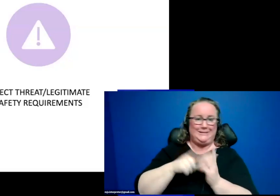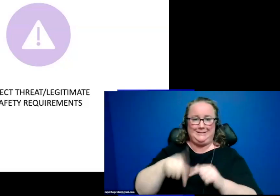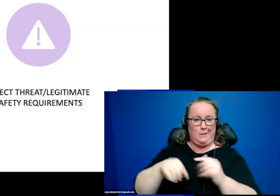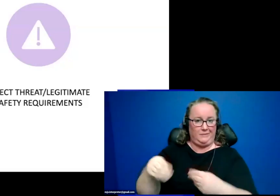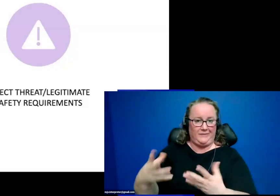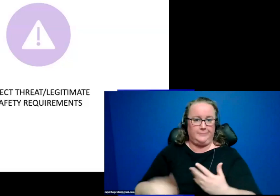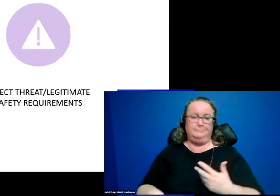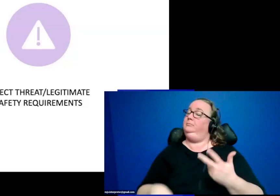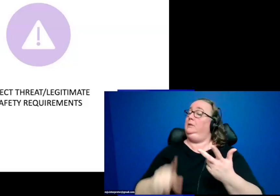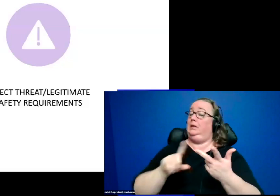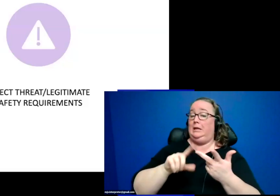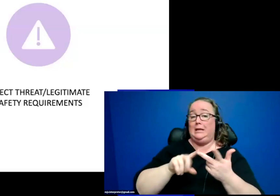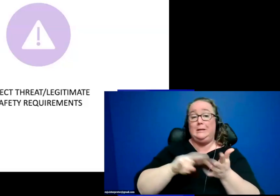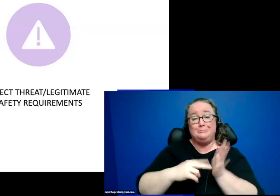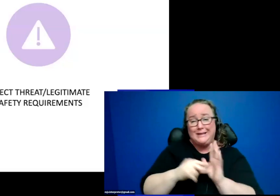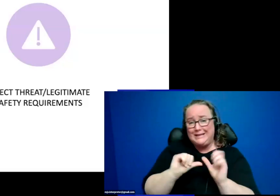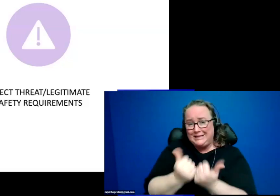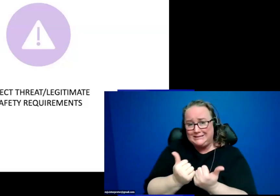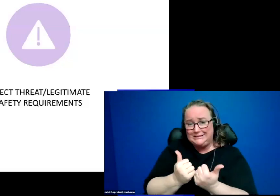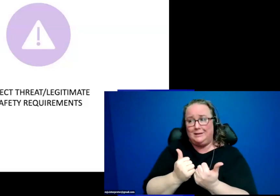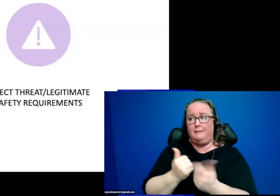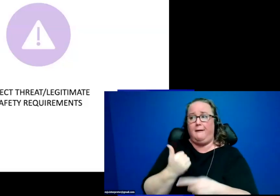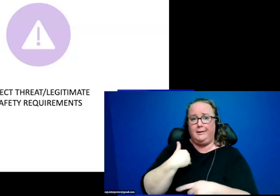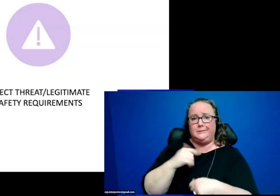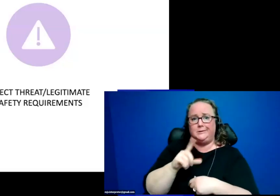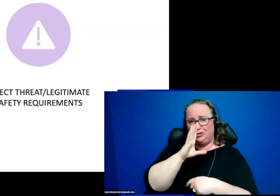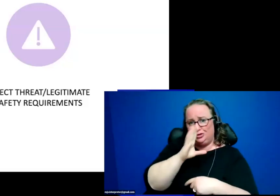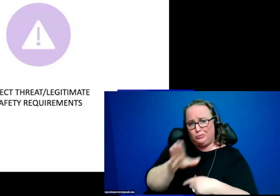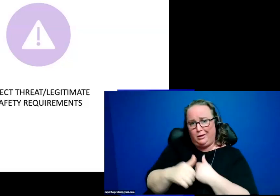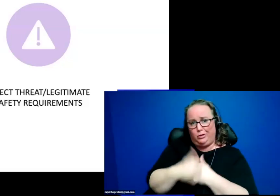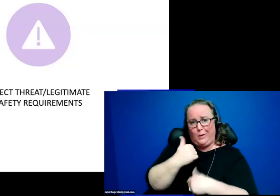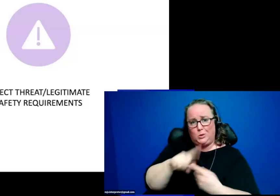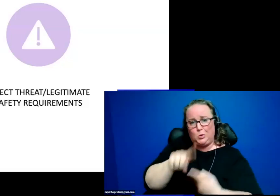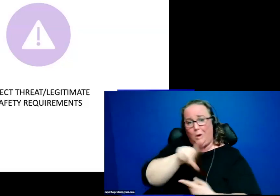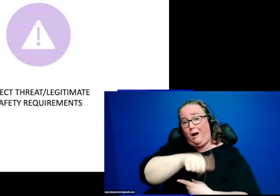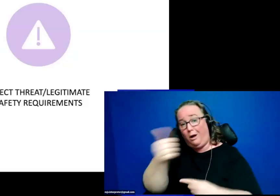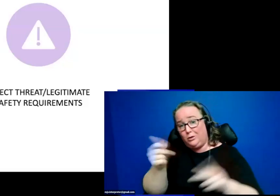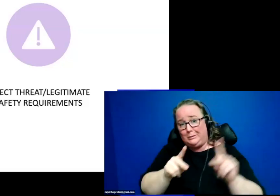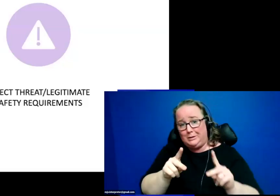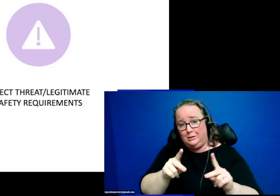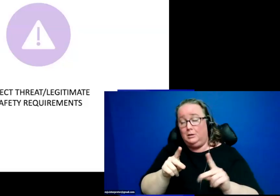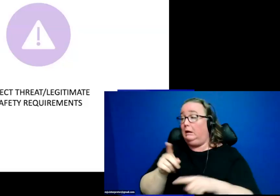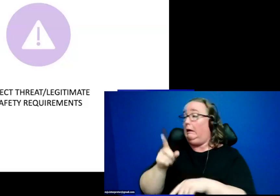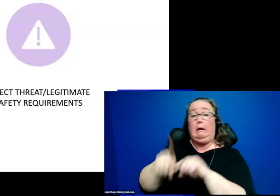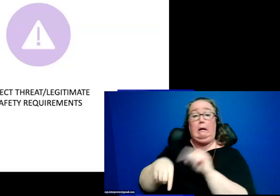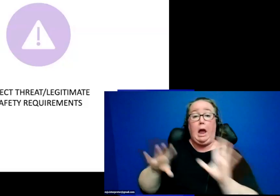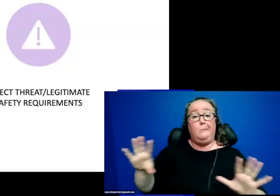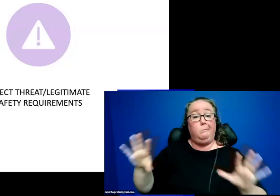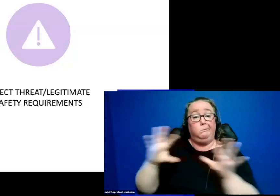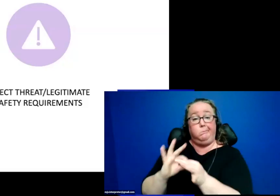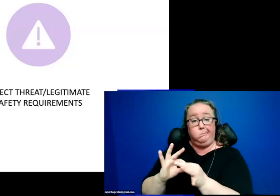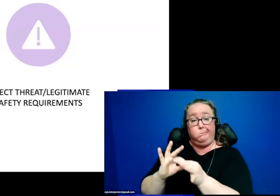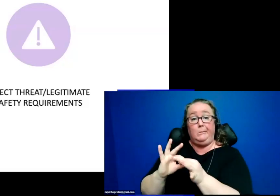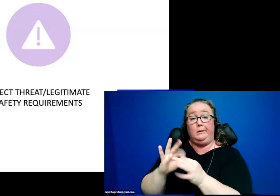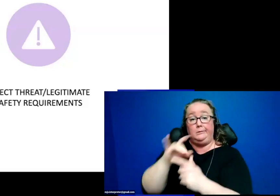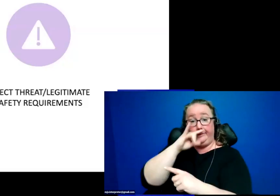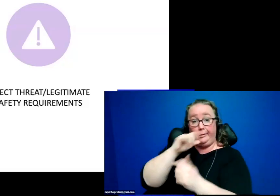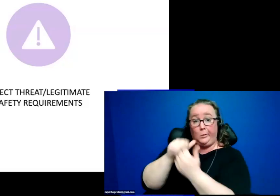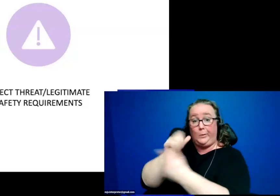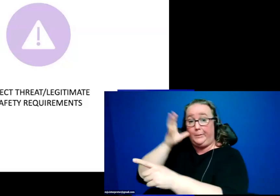that there is a direct threat to others. We cannot reunify the child, for example, because the parent poses a direct threat to the child.